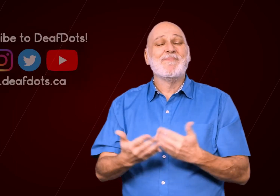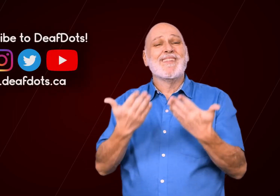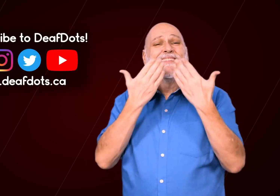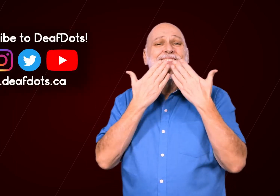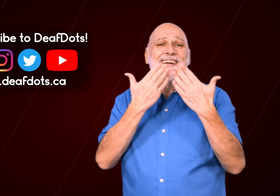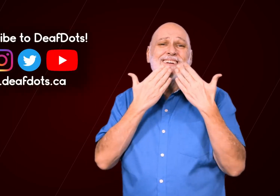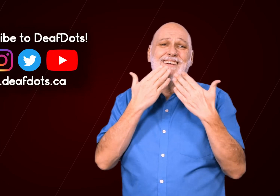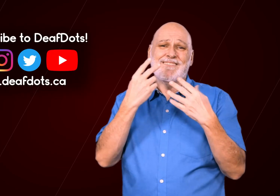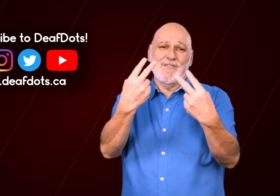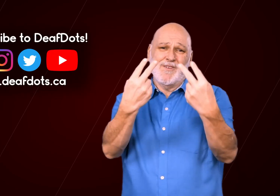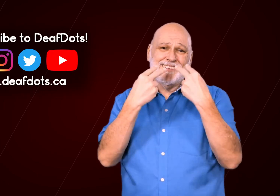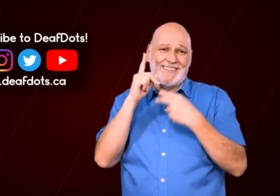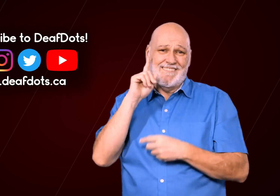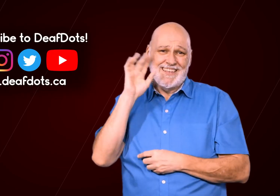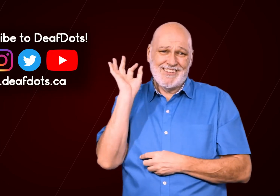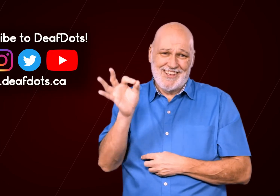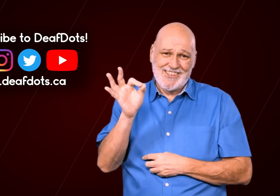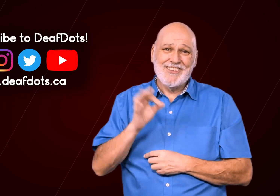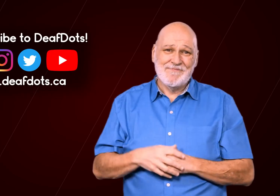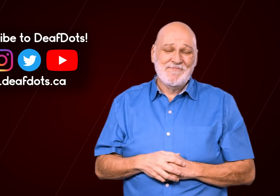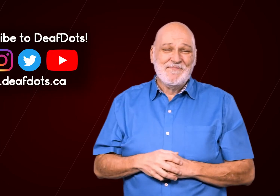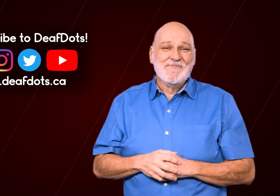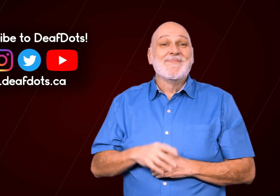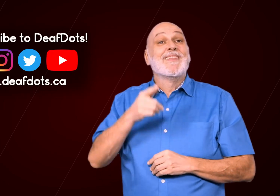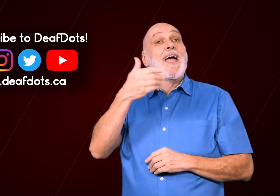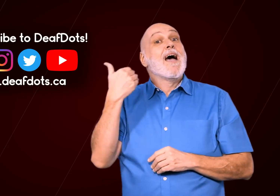Thank you for watching DeafDots.